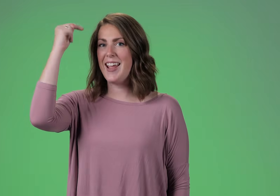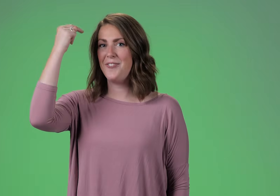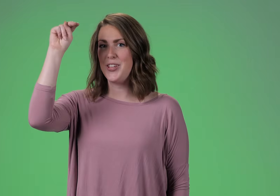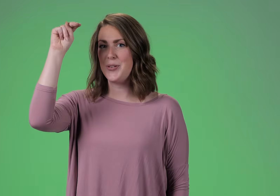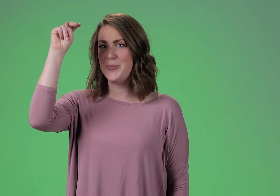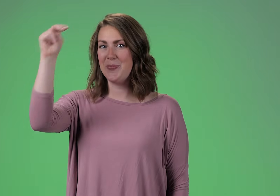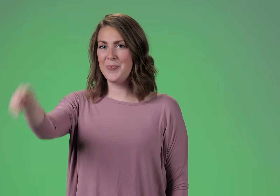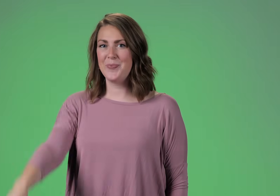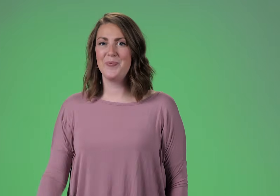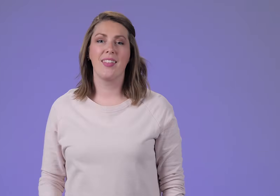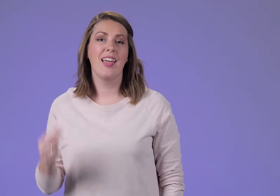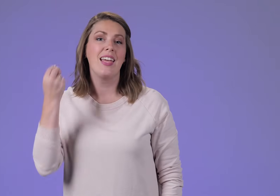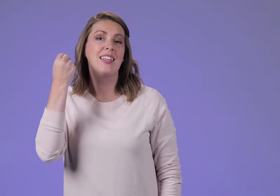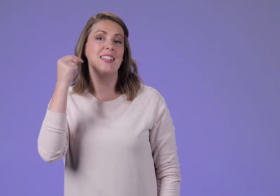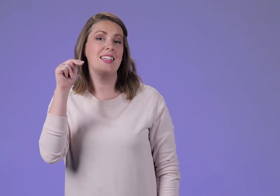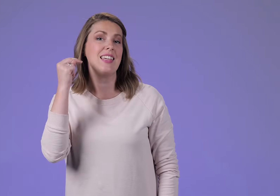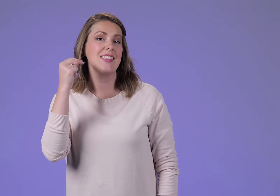NEPHEW NIECE